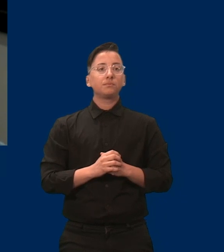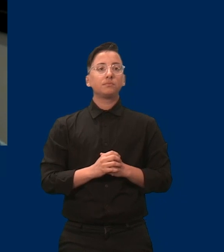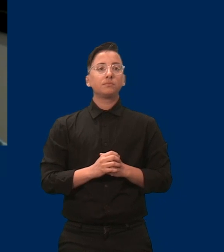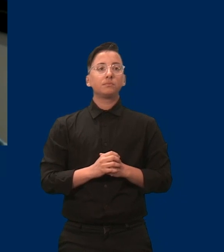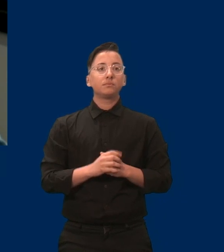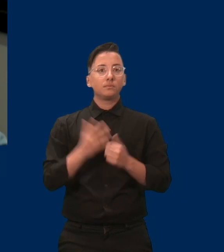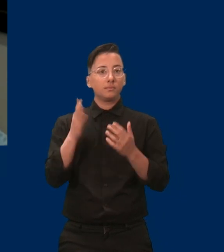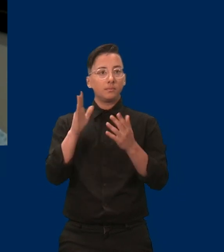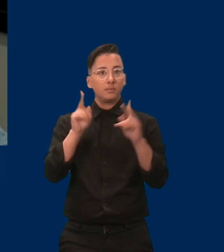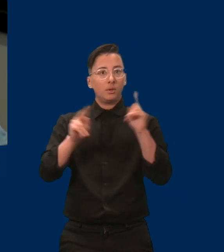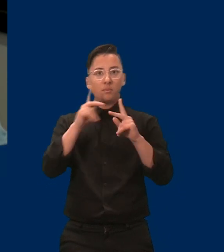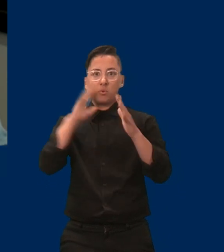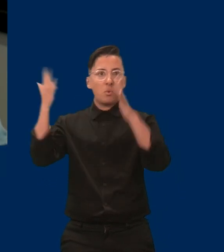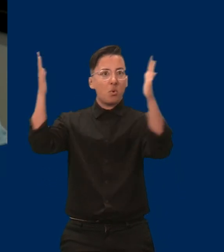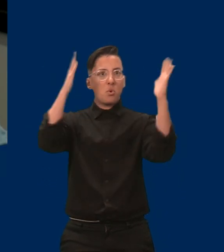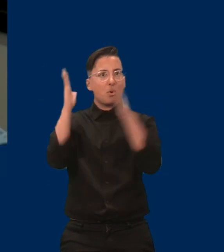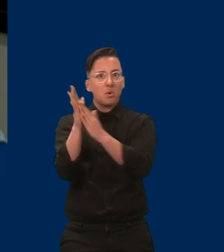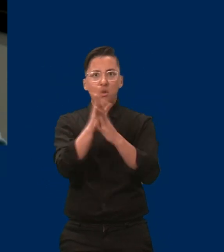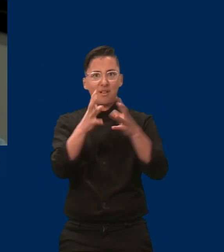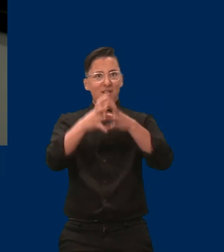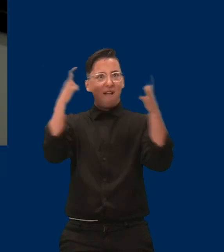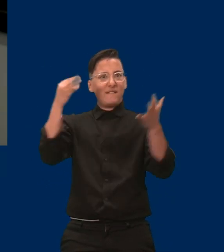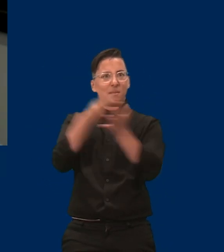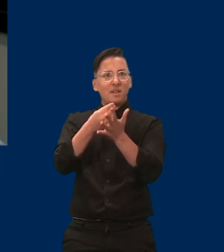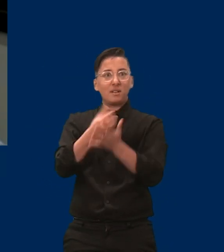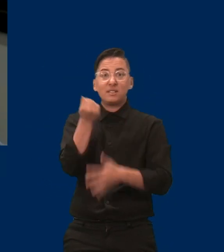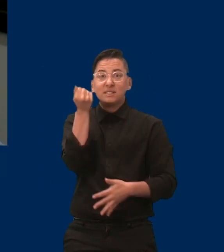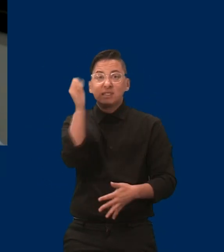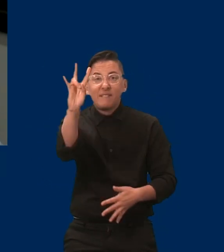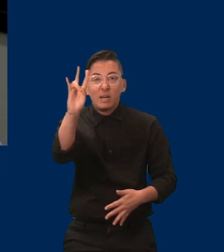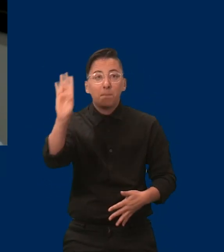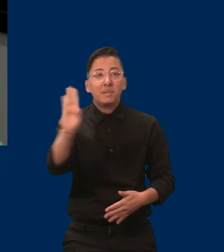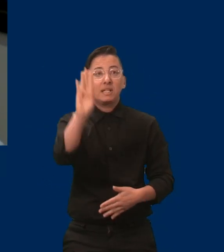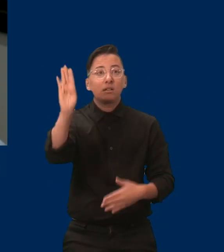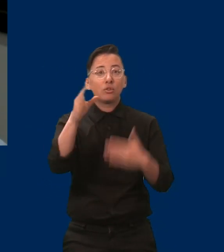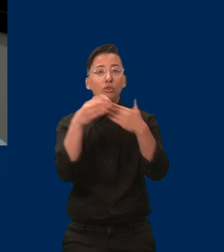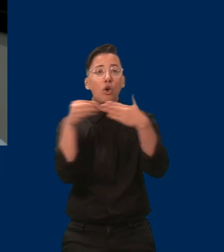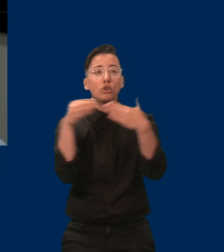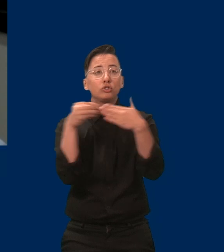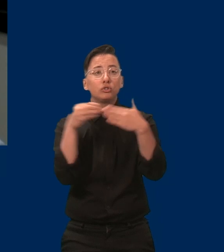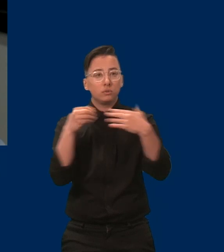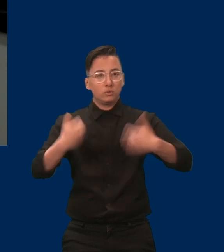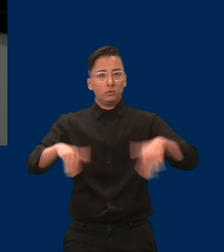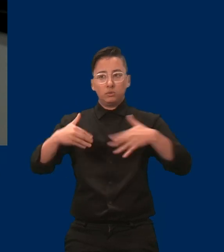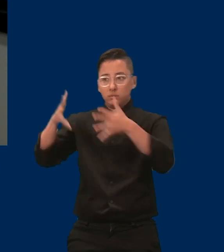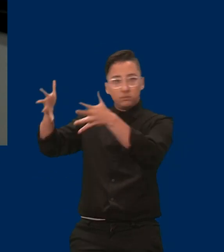$17 million, billion dollar surplus, right? Let's be very clear about a couple of things.